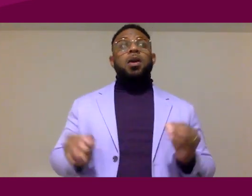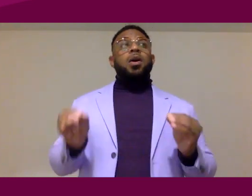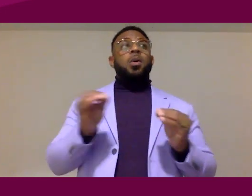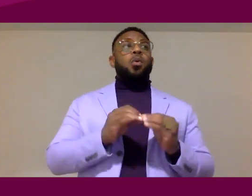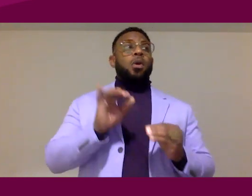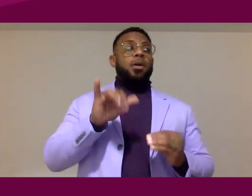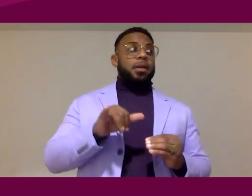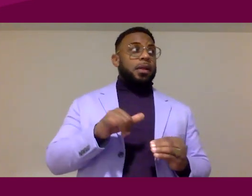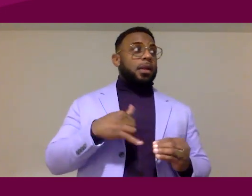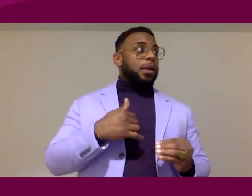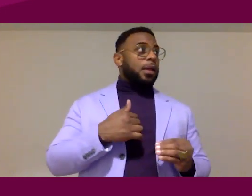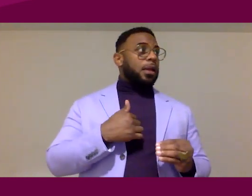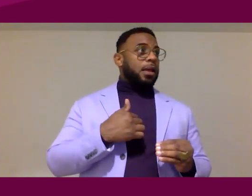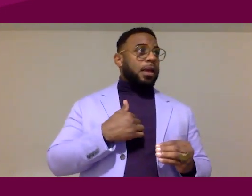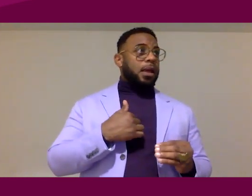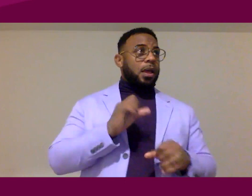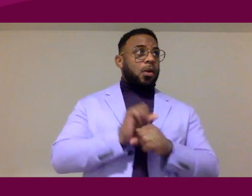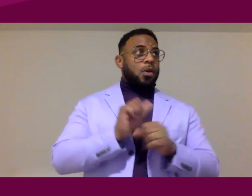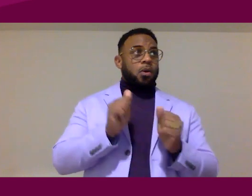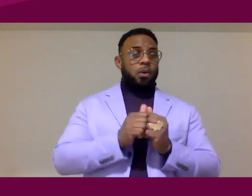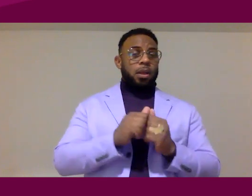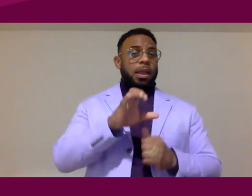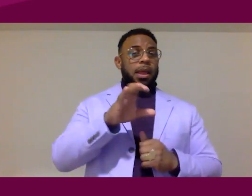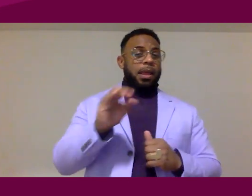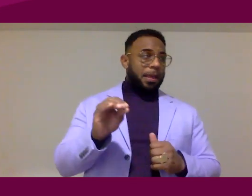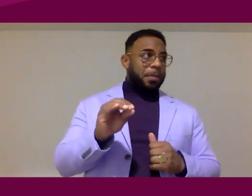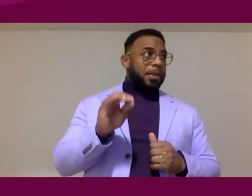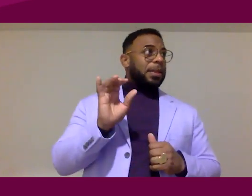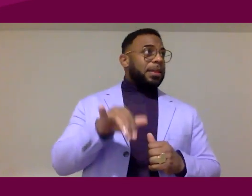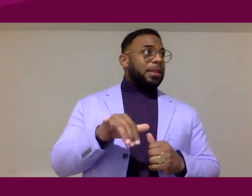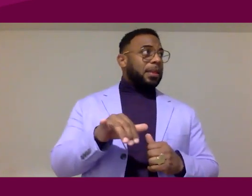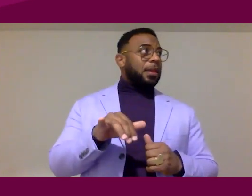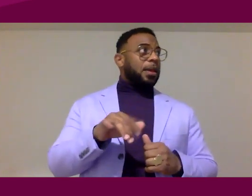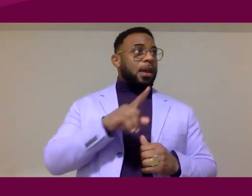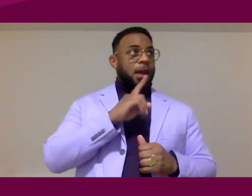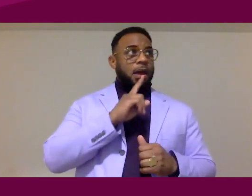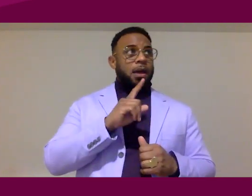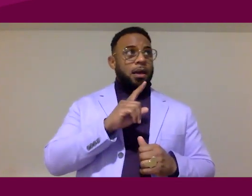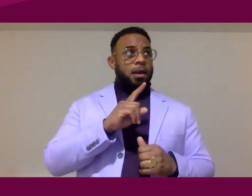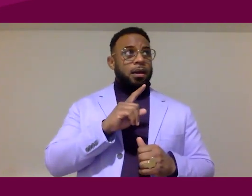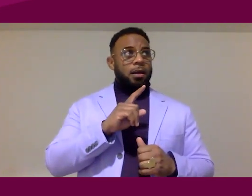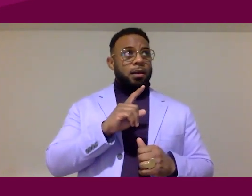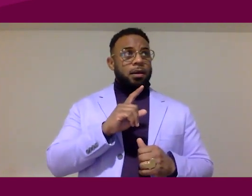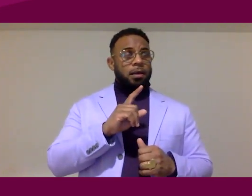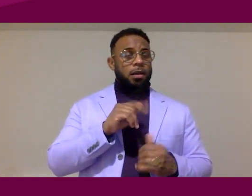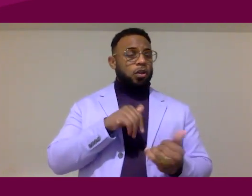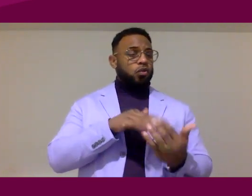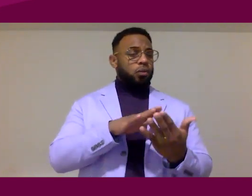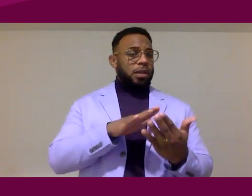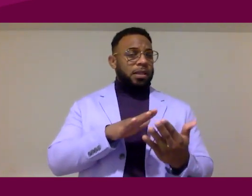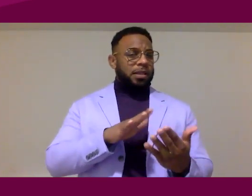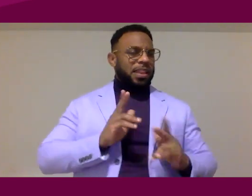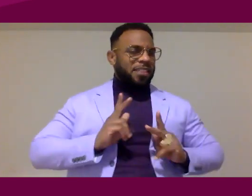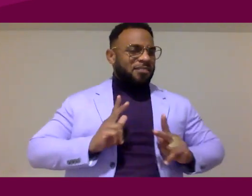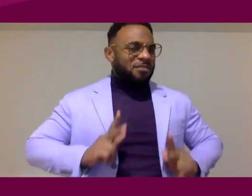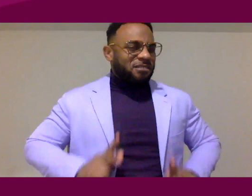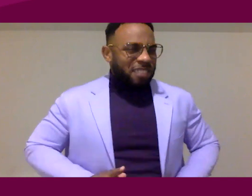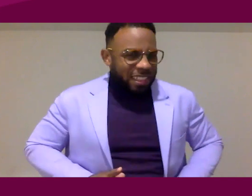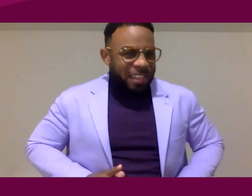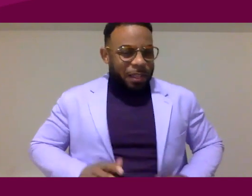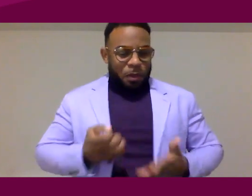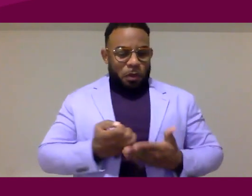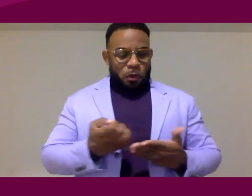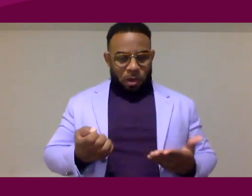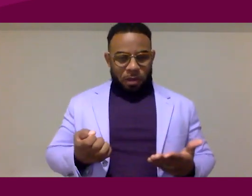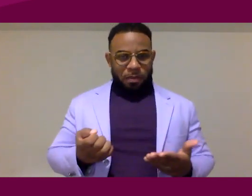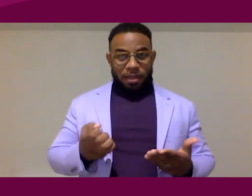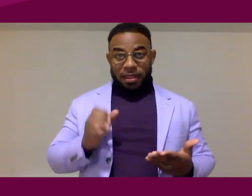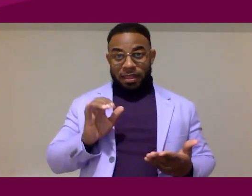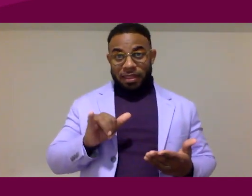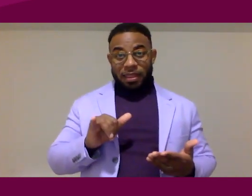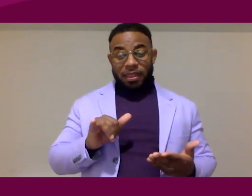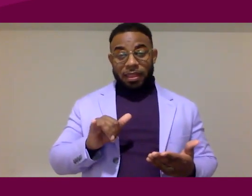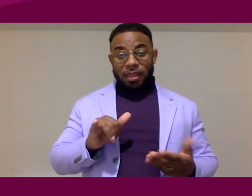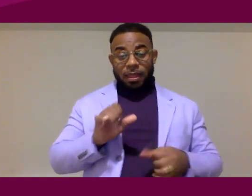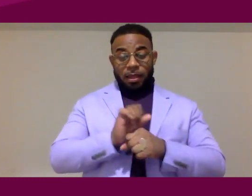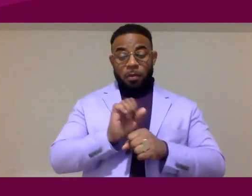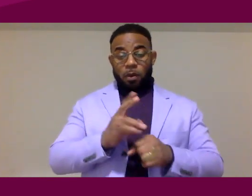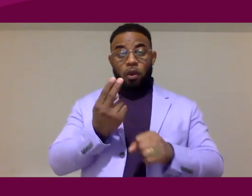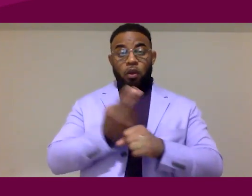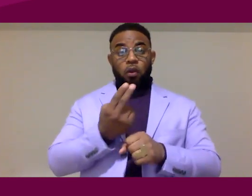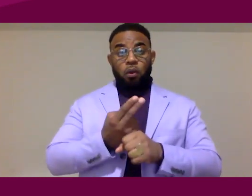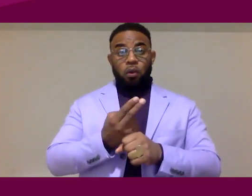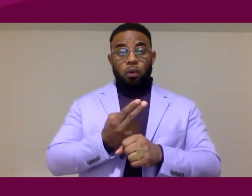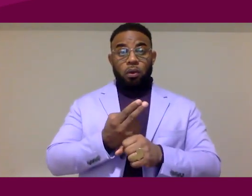I work with companies that are addressing the physical equipment that employees use